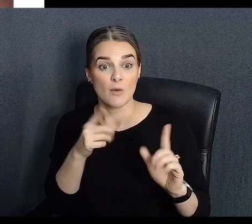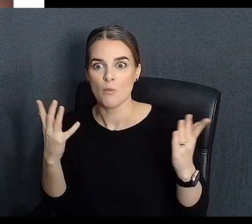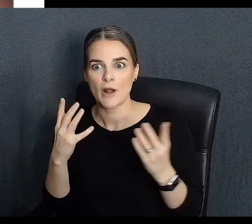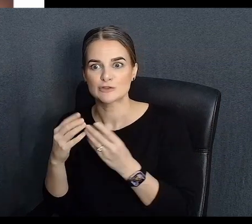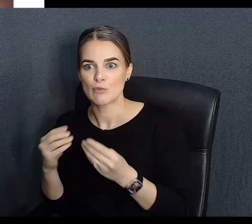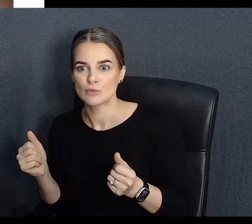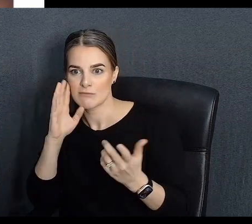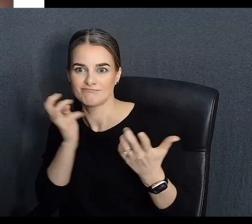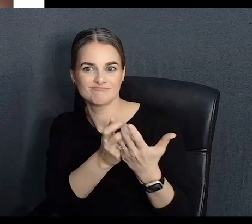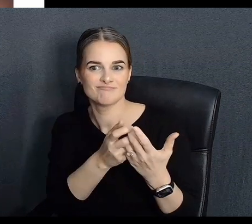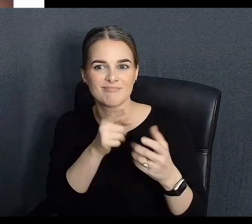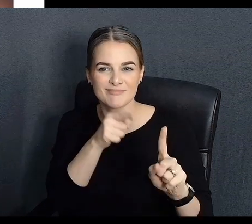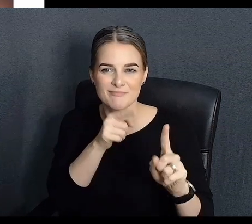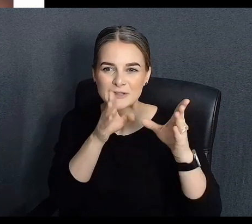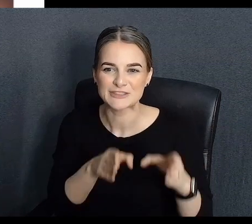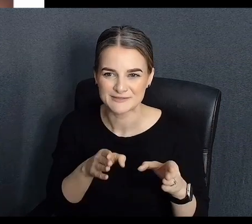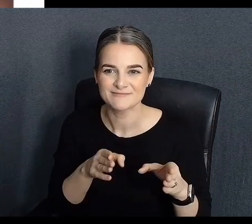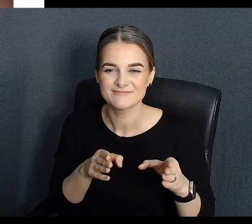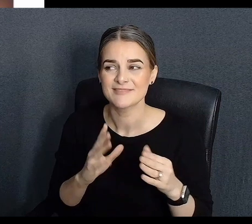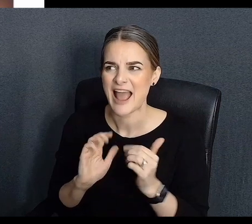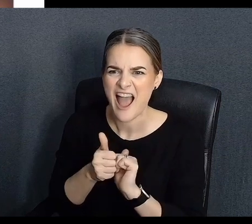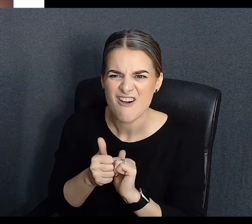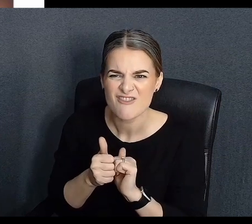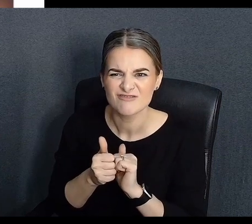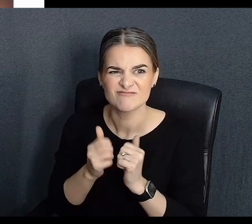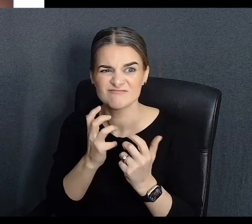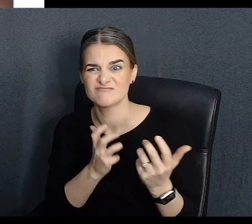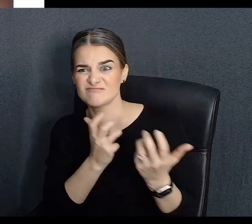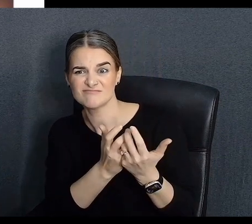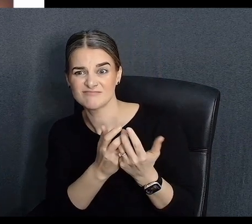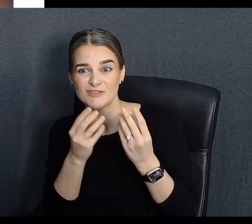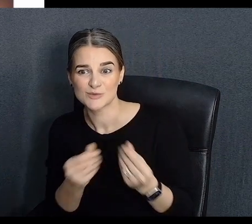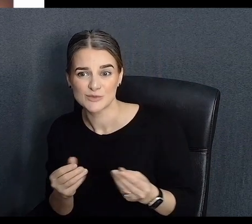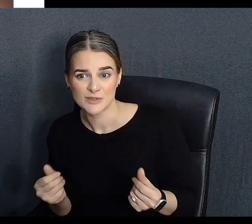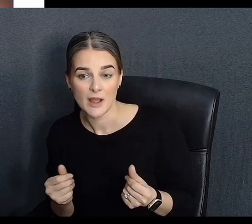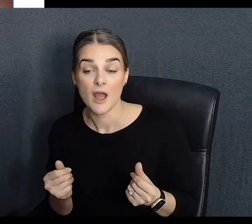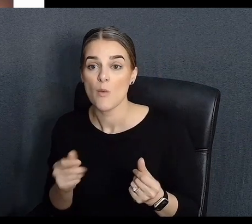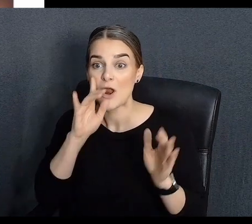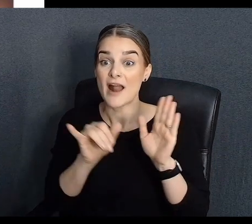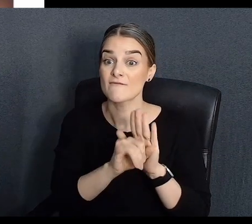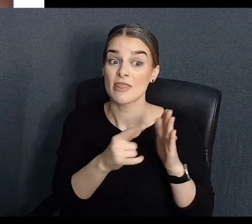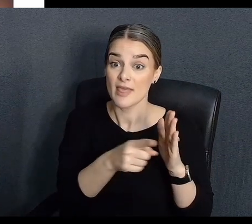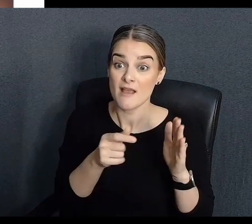So we do that really by one, identifying all the things that a person can do, what they want to do, and what they need,